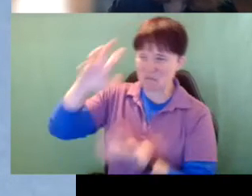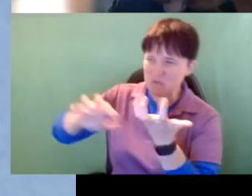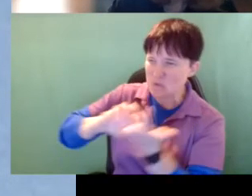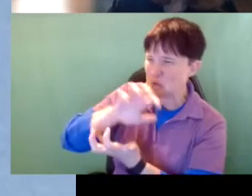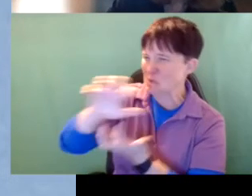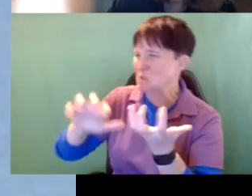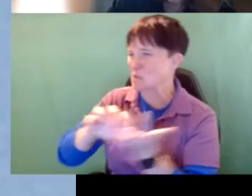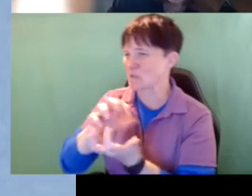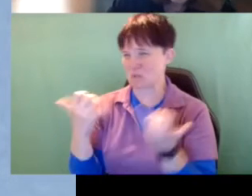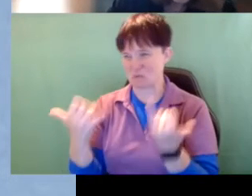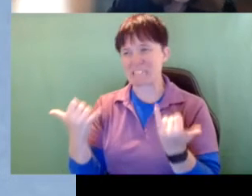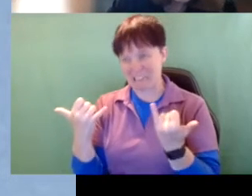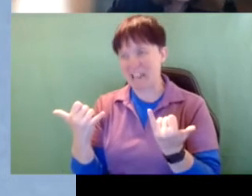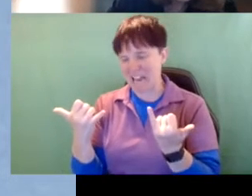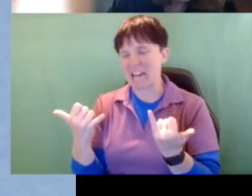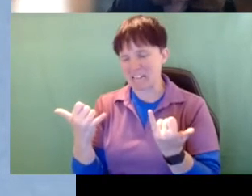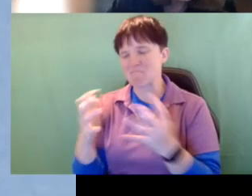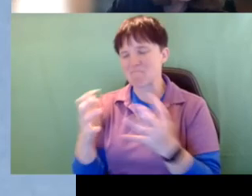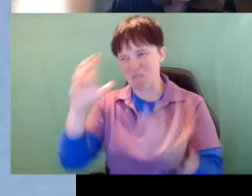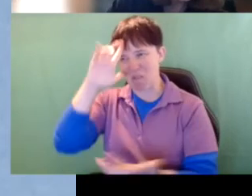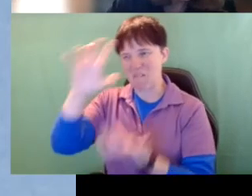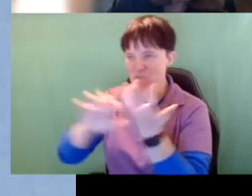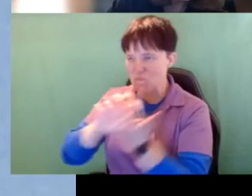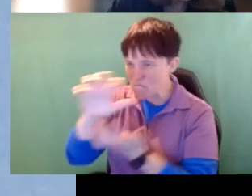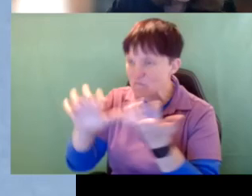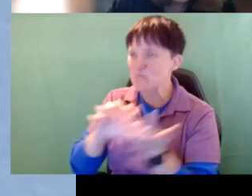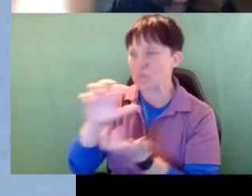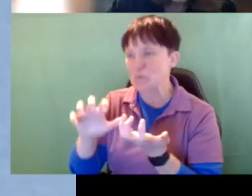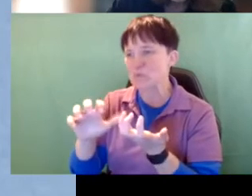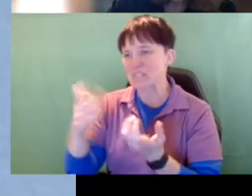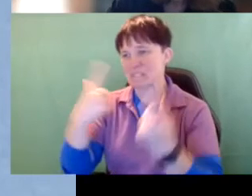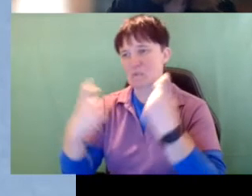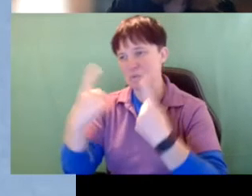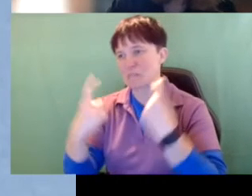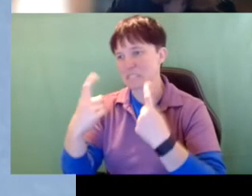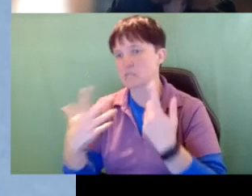So then if you have questions